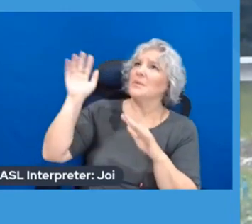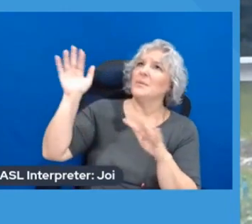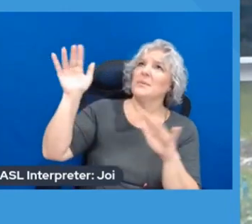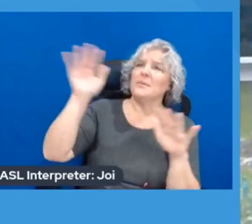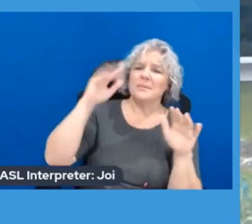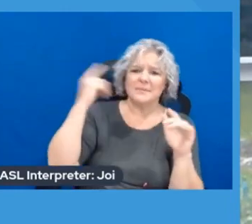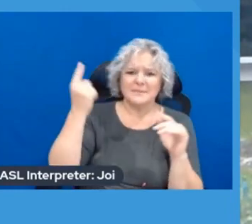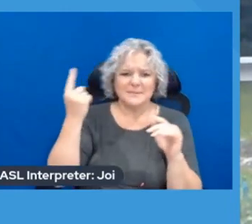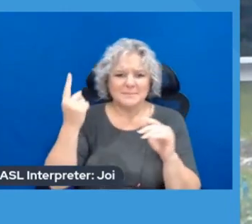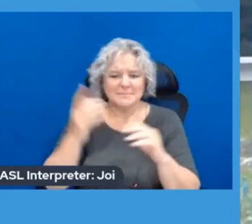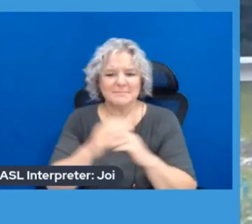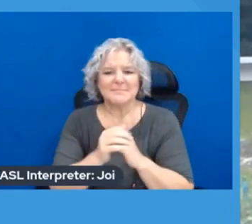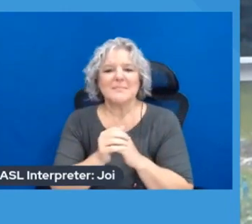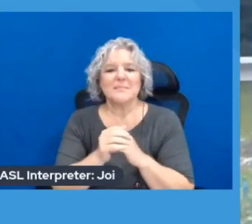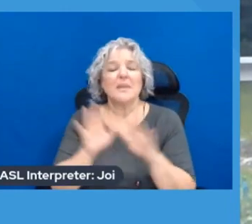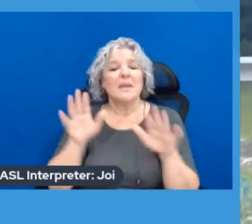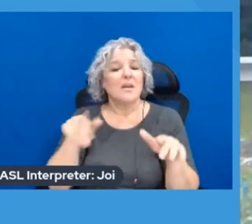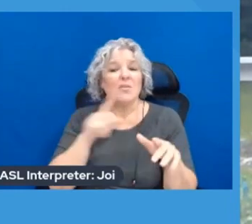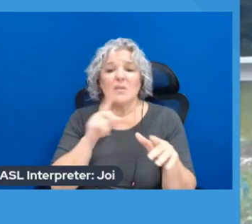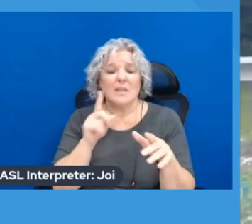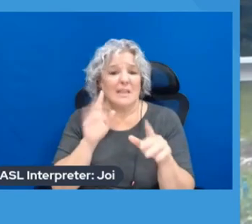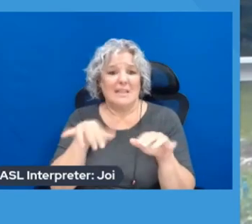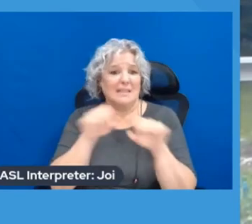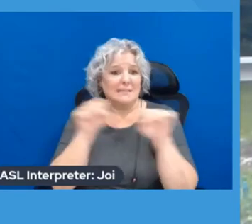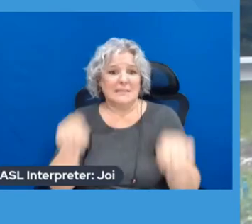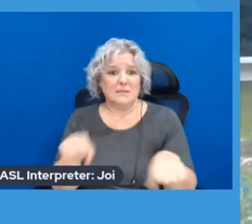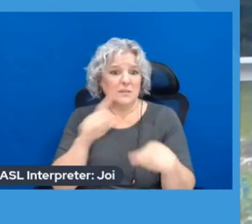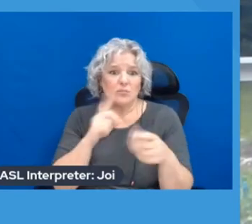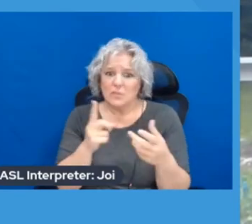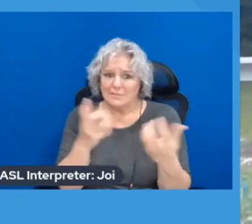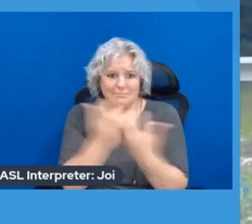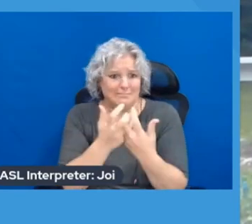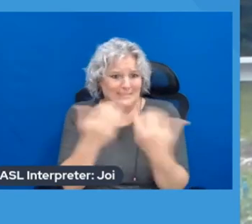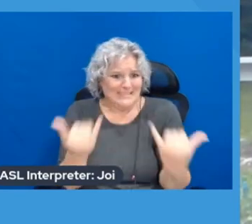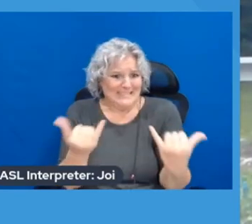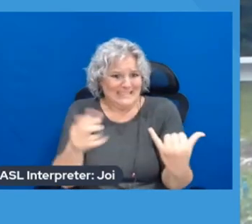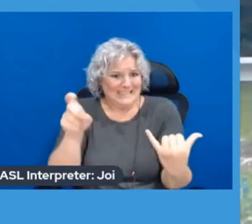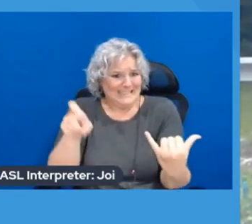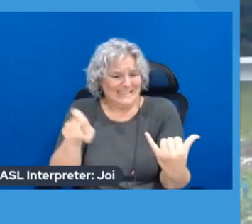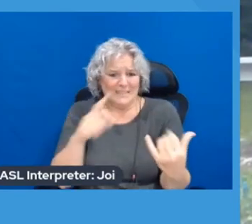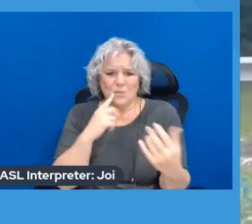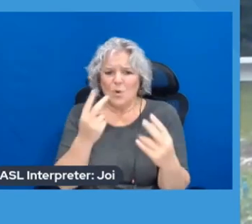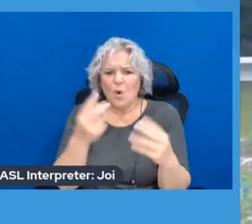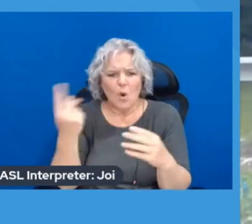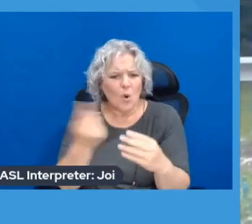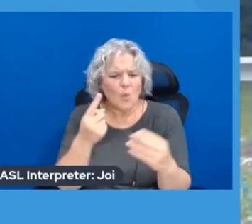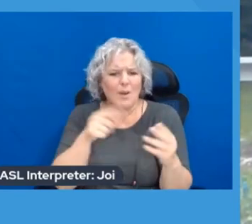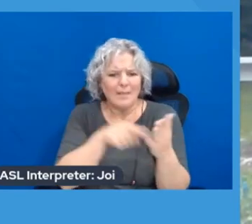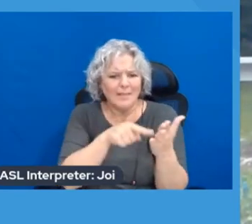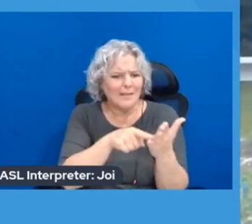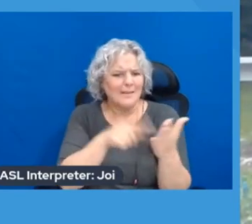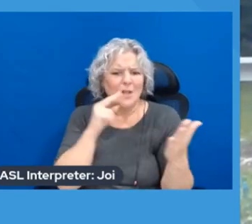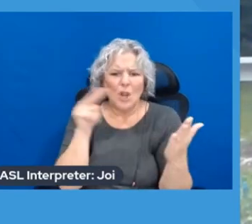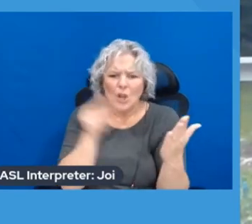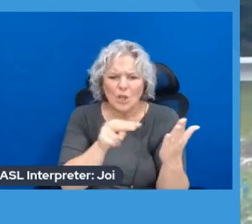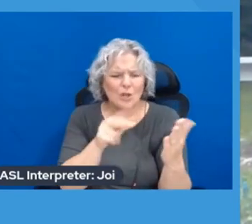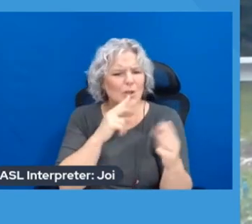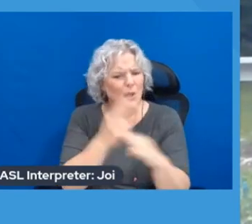The framework is still really relevant. We're constantly referring back to it 'cause of the great foundation it provides.